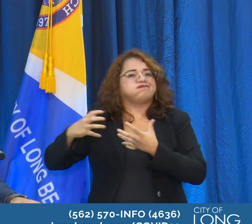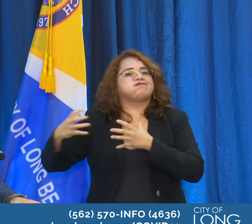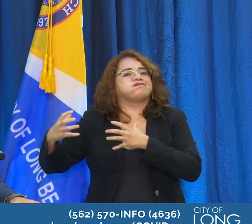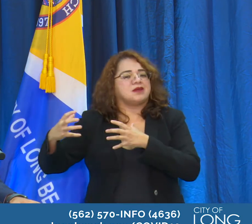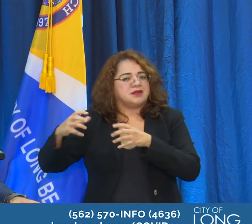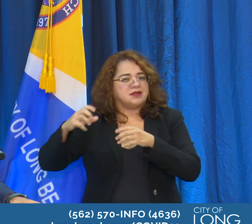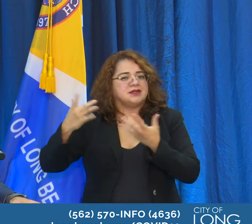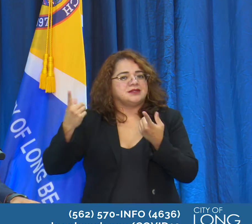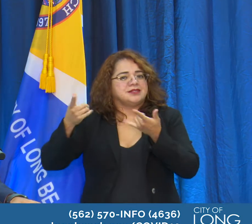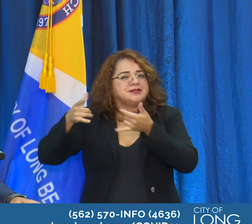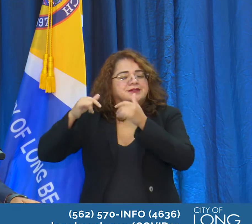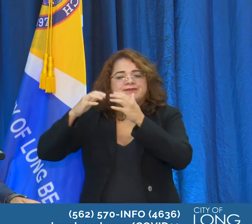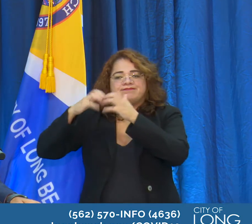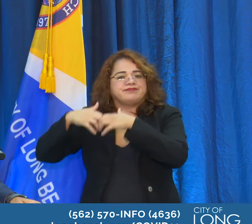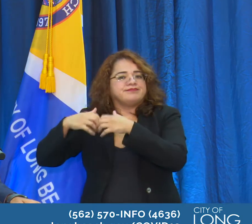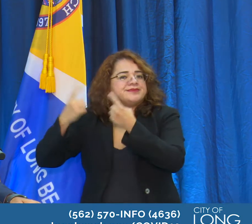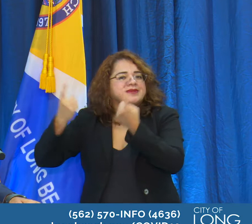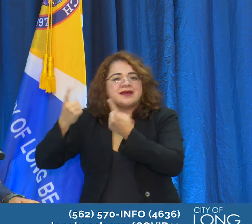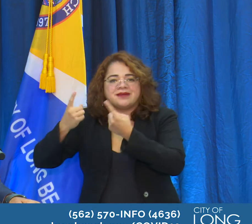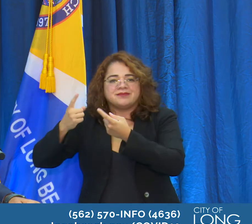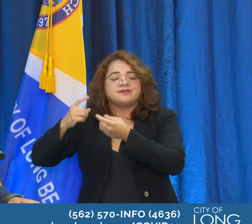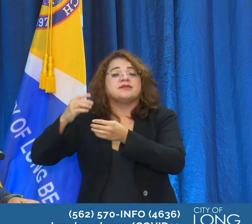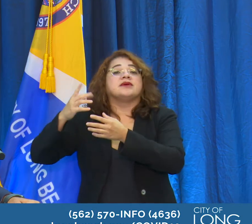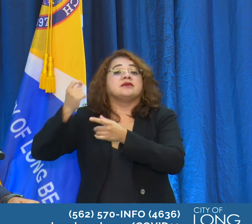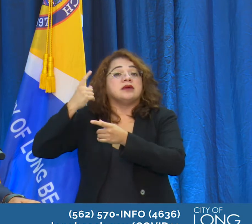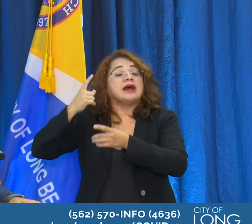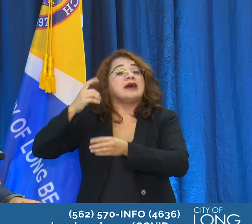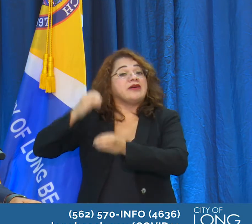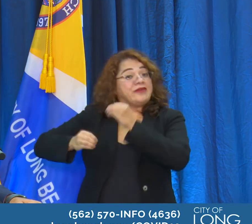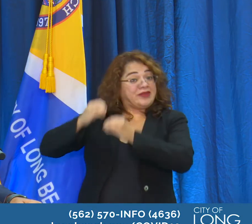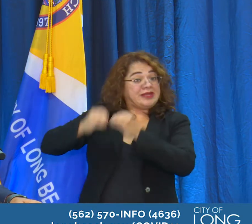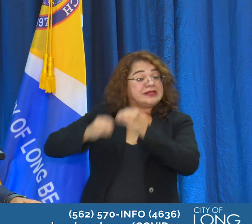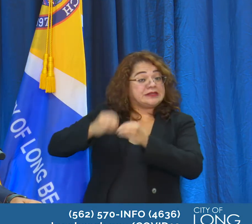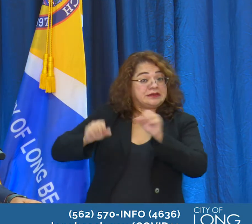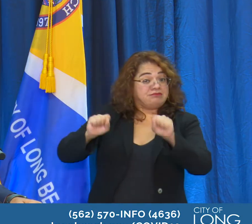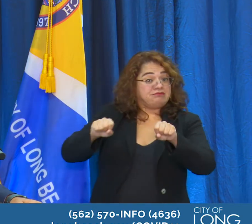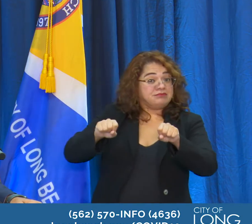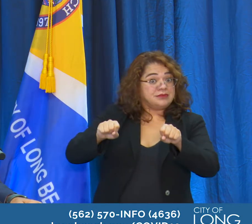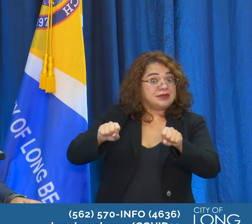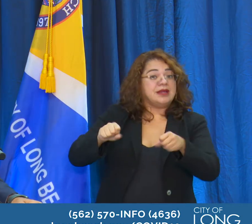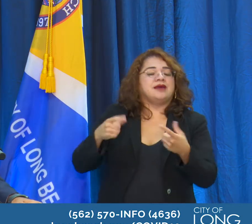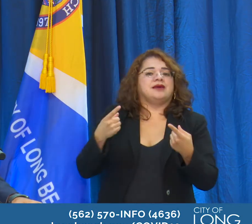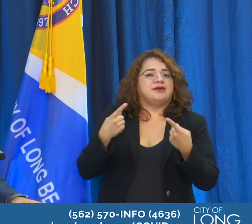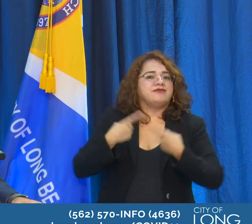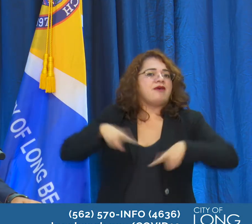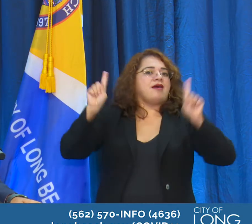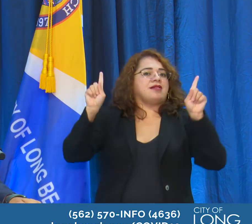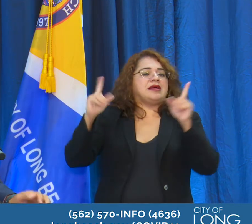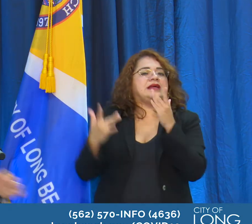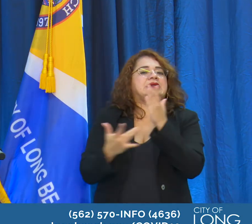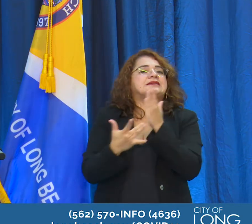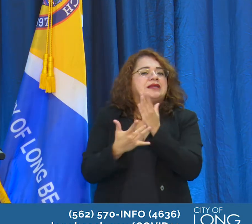The state's reporting system has been fixed from the tech feature but we're still making